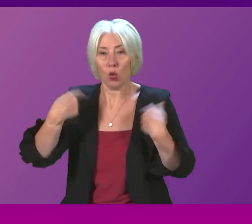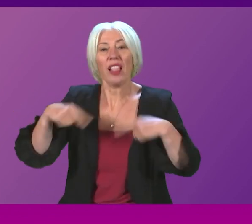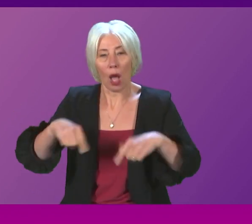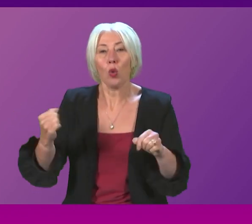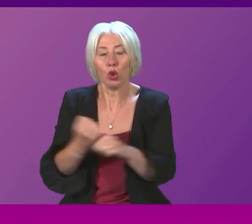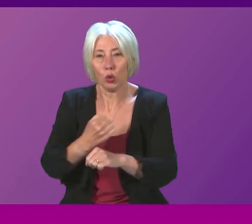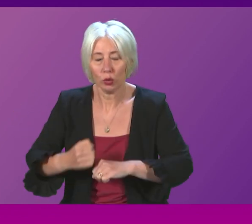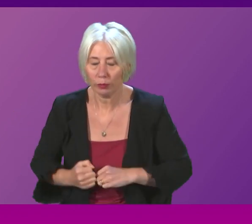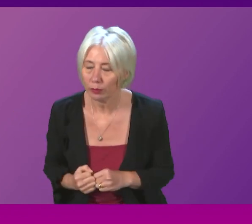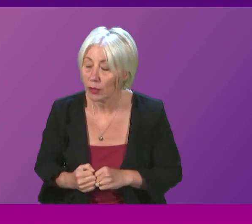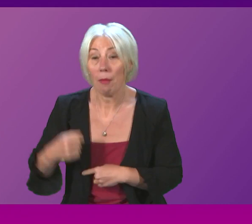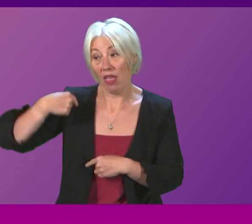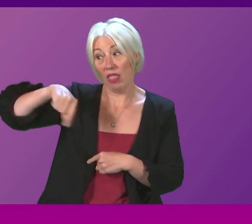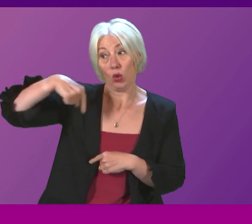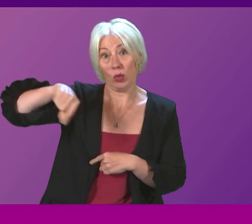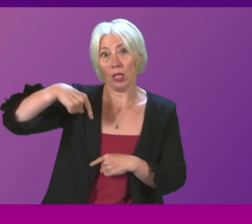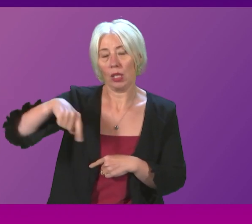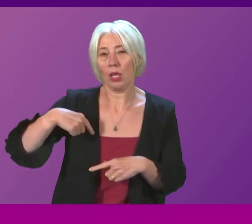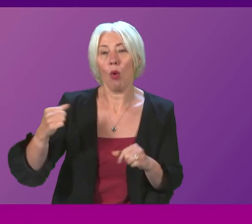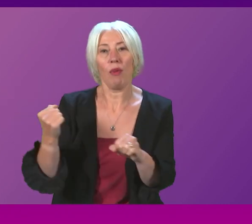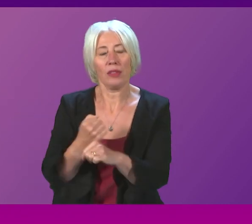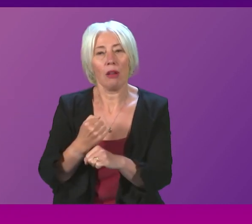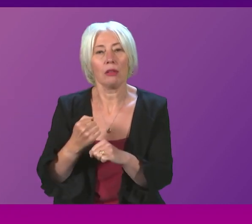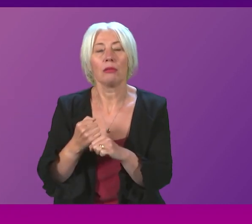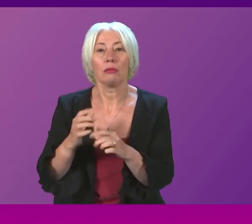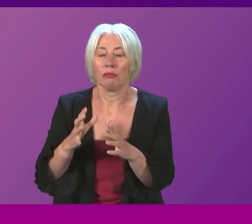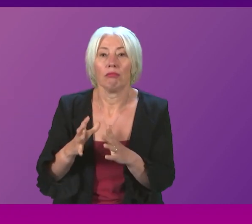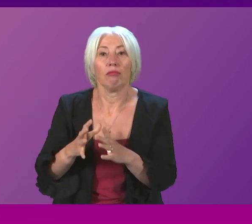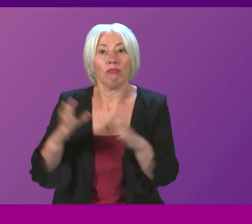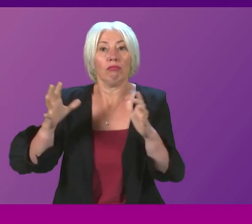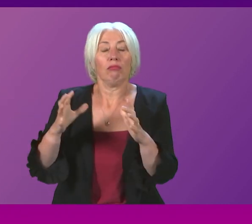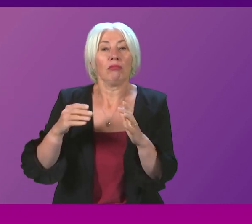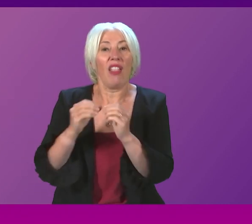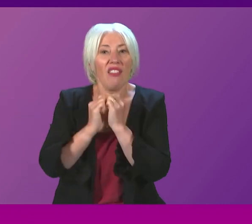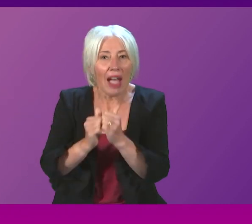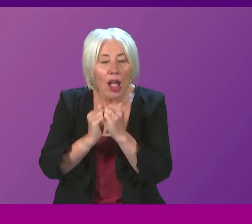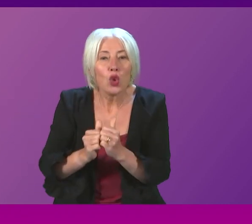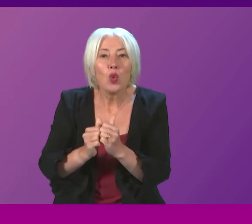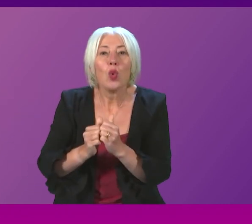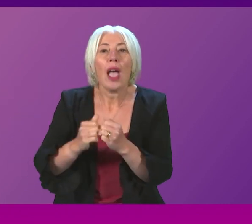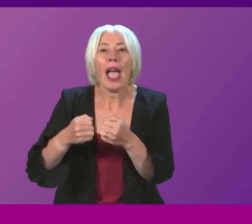What we have done this week is both increase the value of and extend the reach of the unique